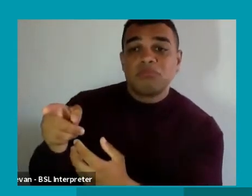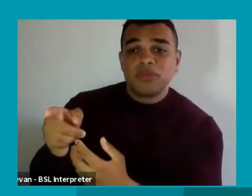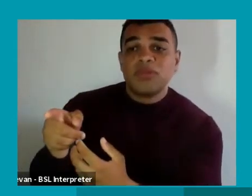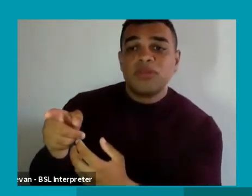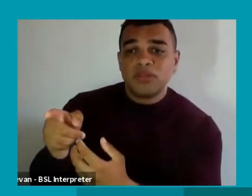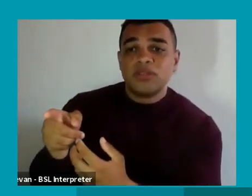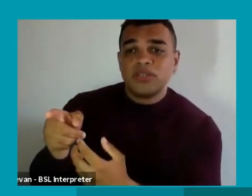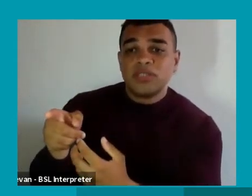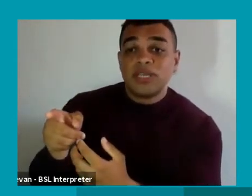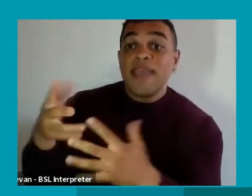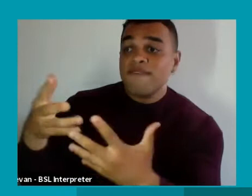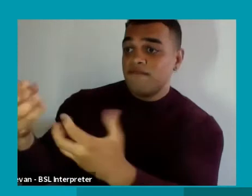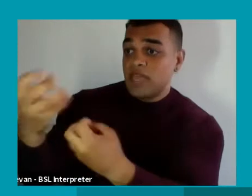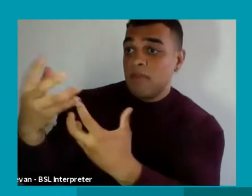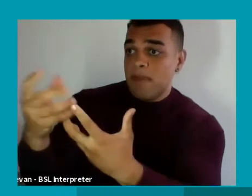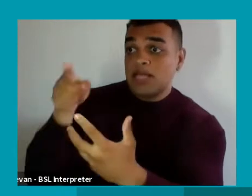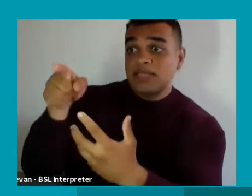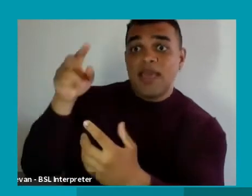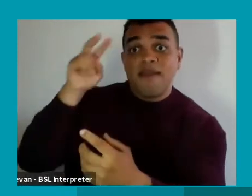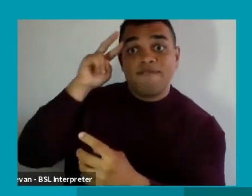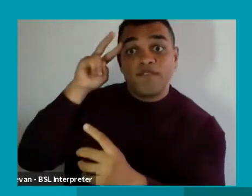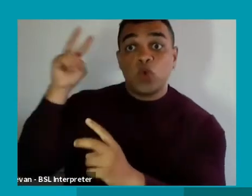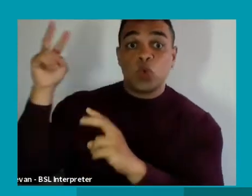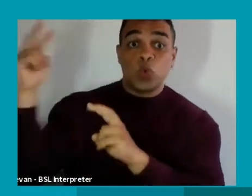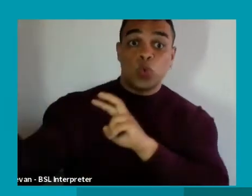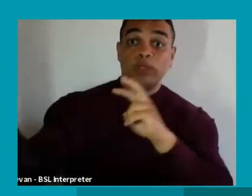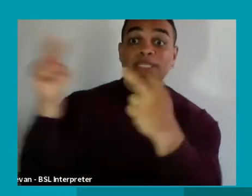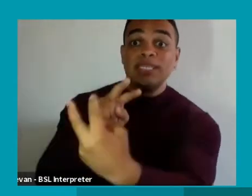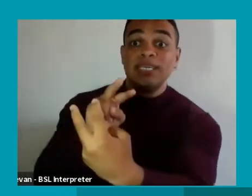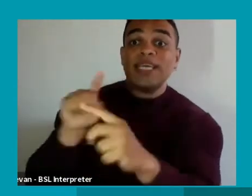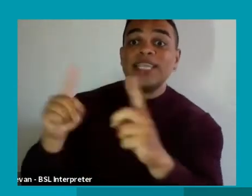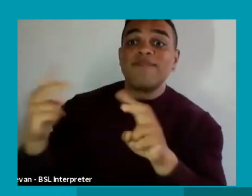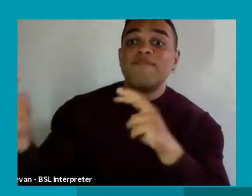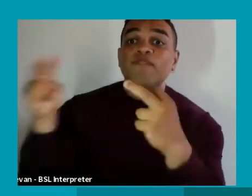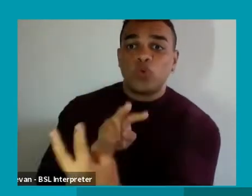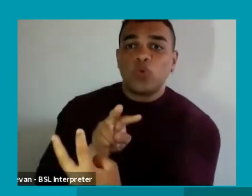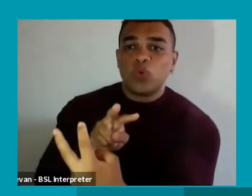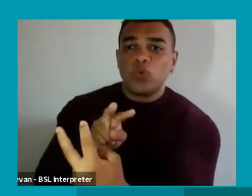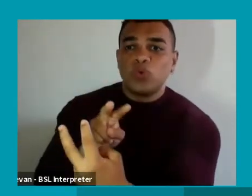they think your skills of achievements are, and they can almost tell a story about the thing that you did,